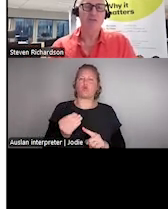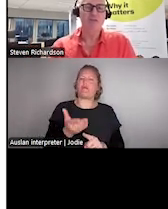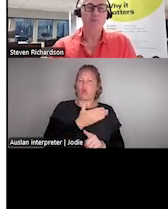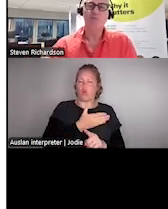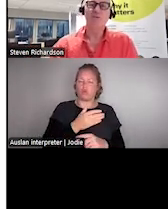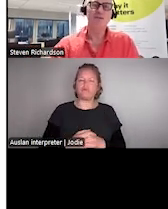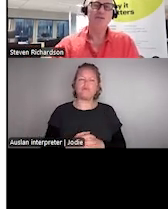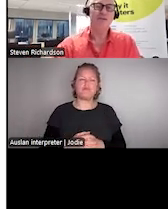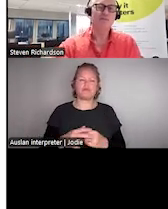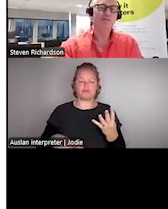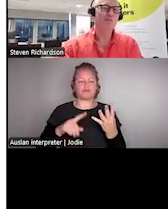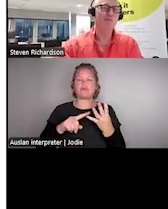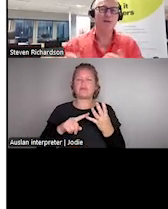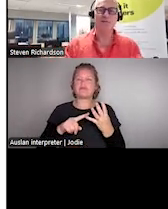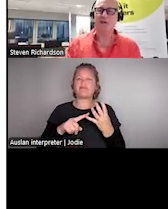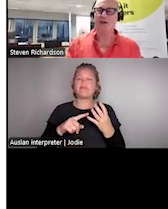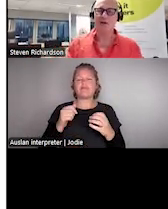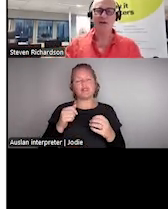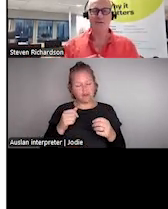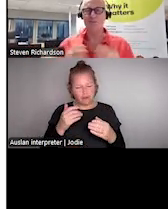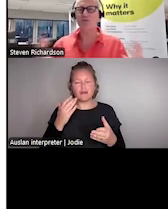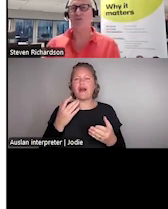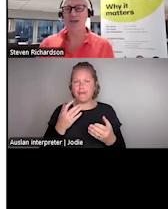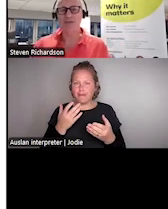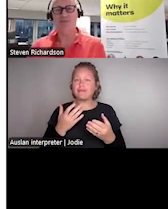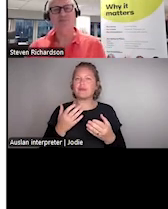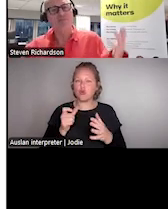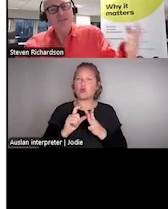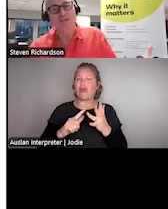The fourth D is what I call getting it done. What I mentioned at the start, fundraising